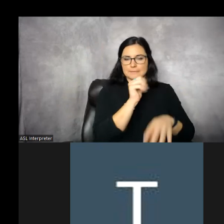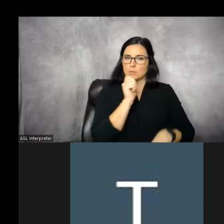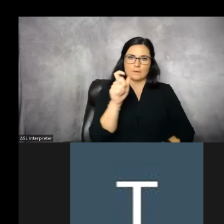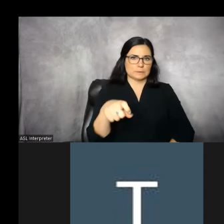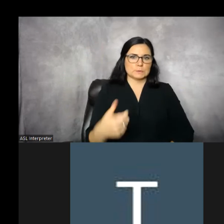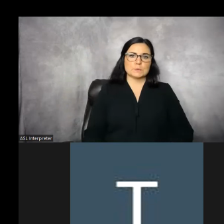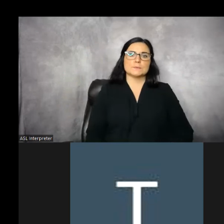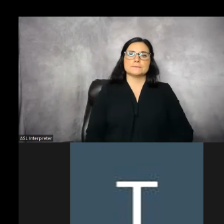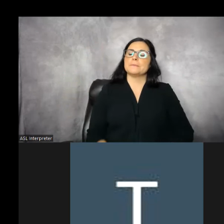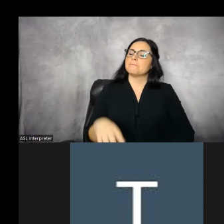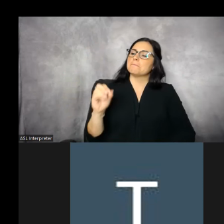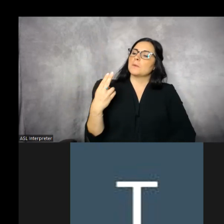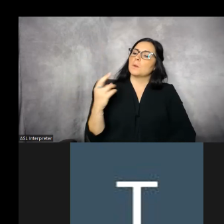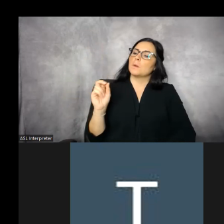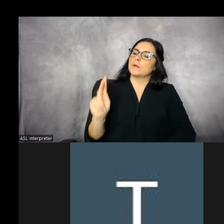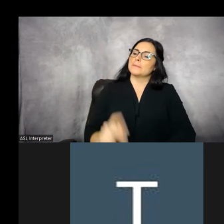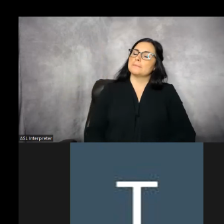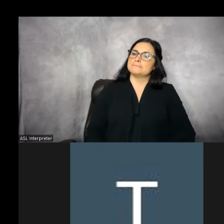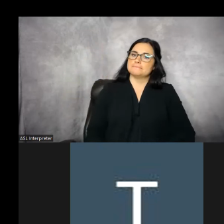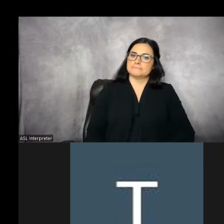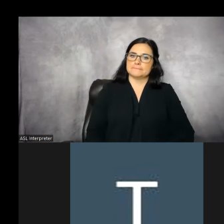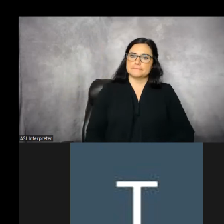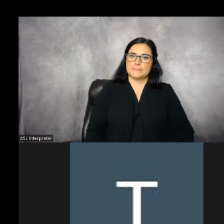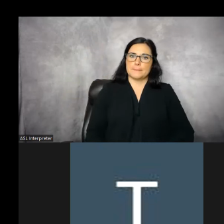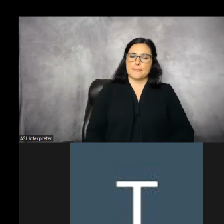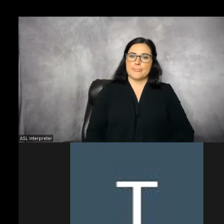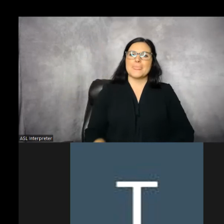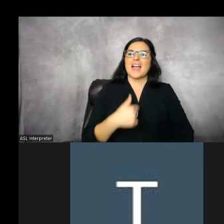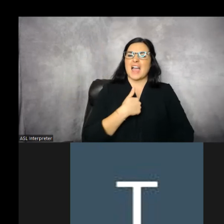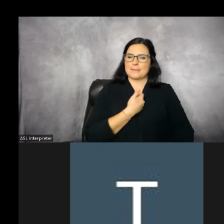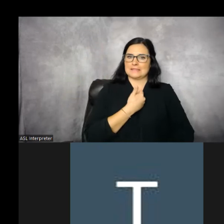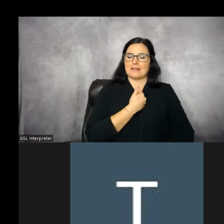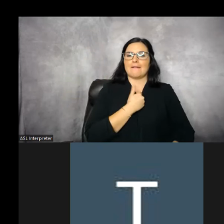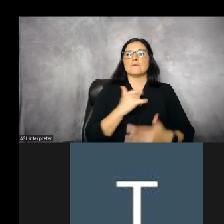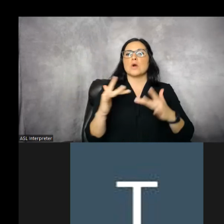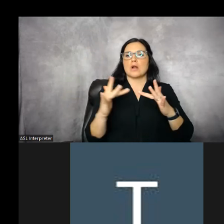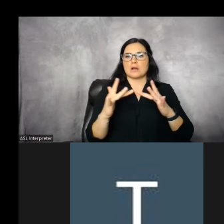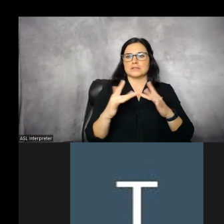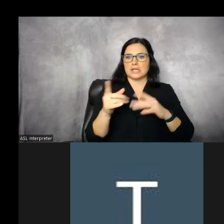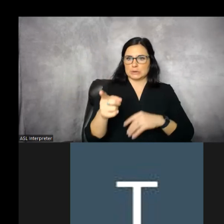Okay. I'm going to reach out and contact you offline. Sure.